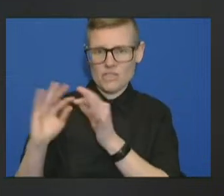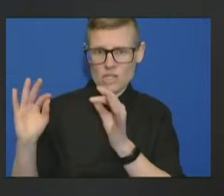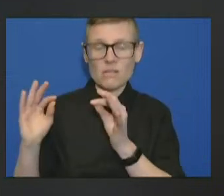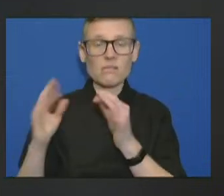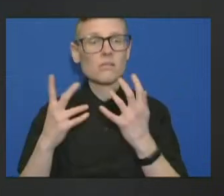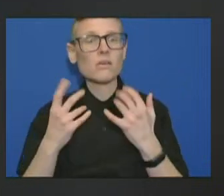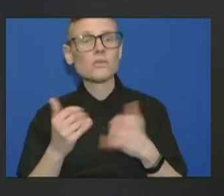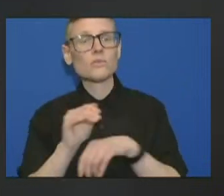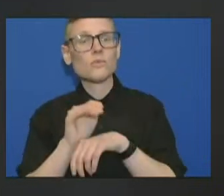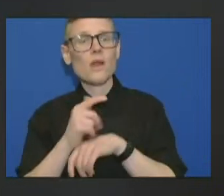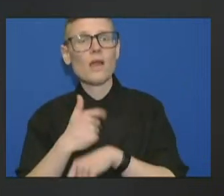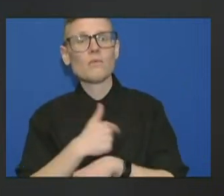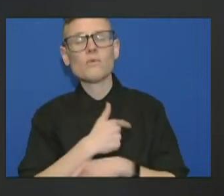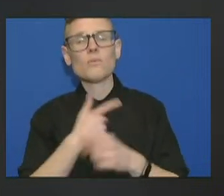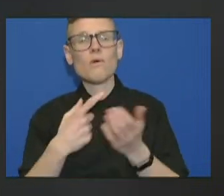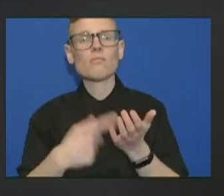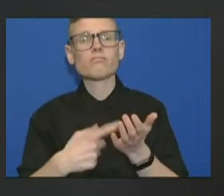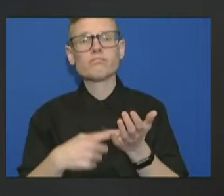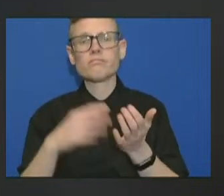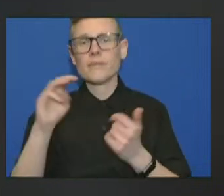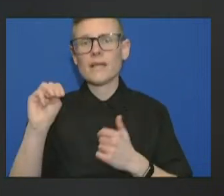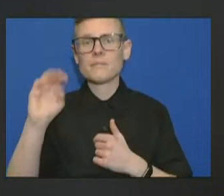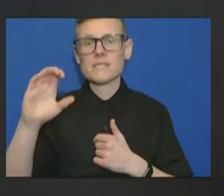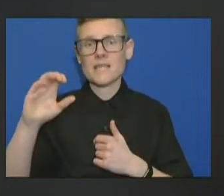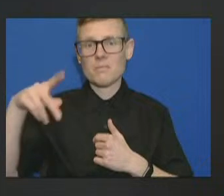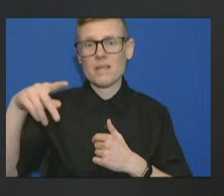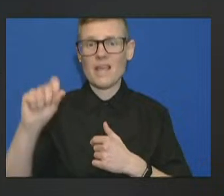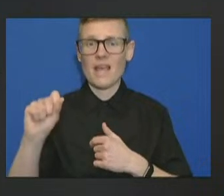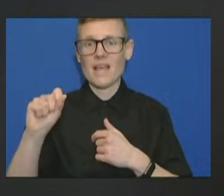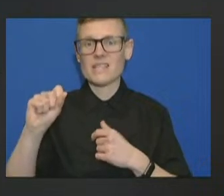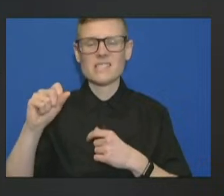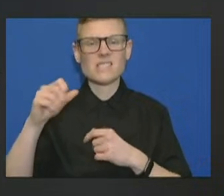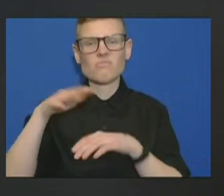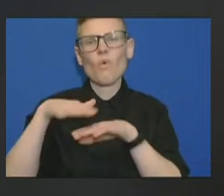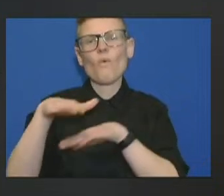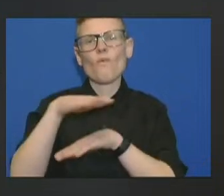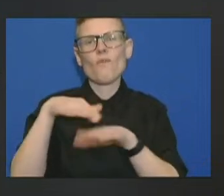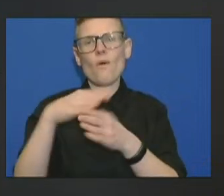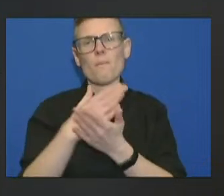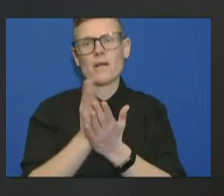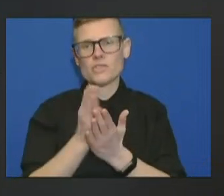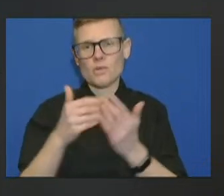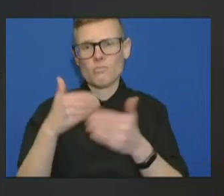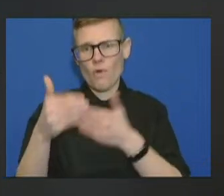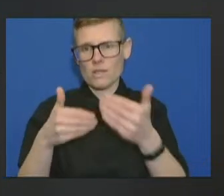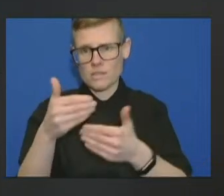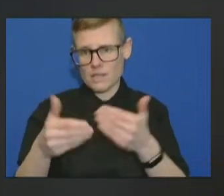you. All right, so as Miss Yang mentioned, I'm going to talk to